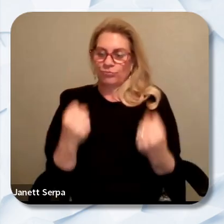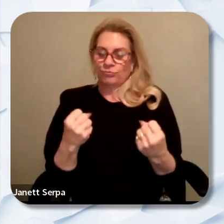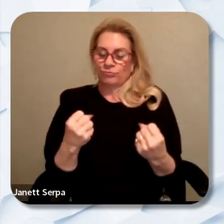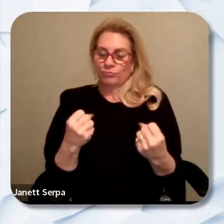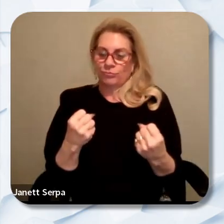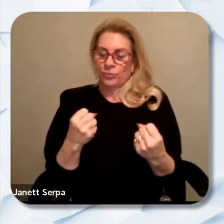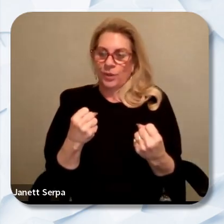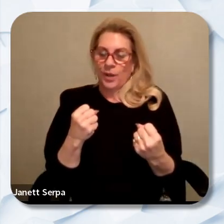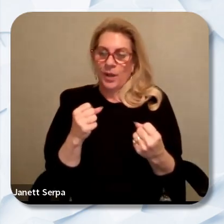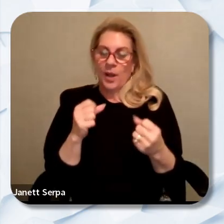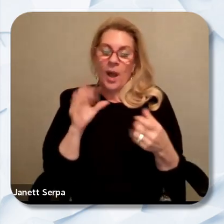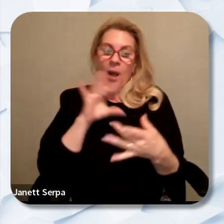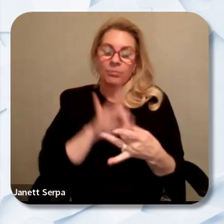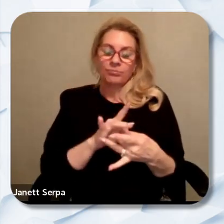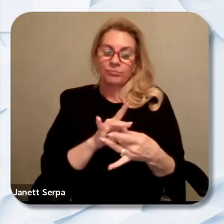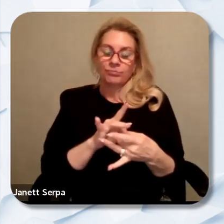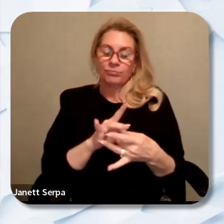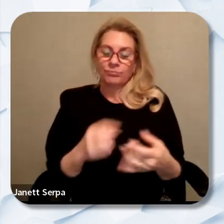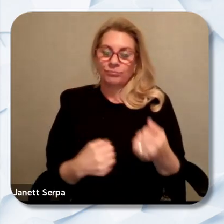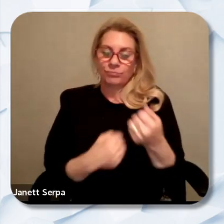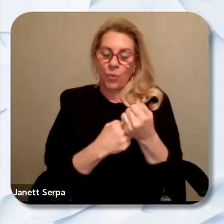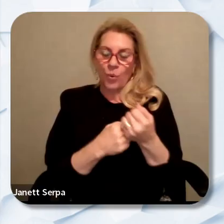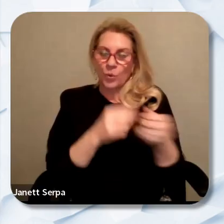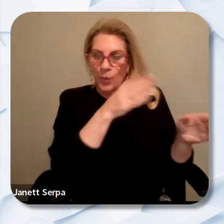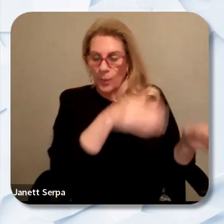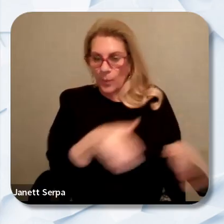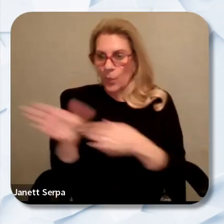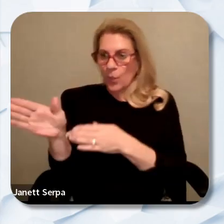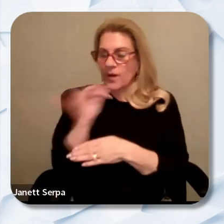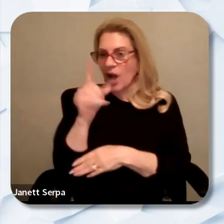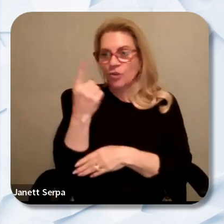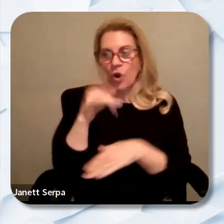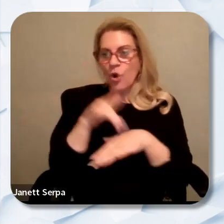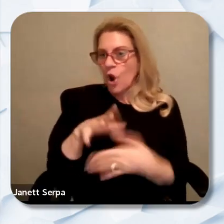support domain that allowed us to move into not just early learners but all students in